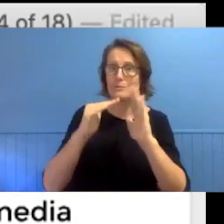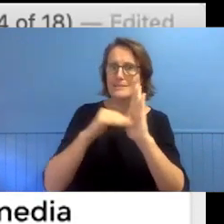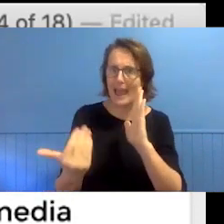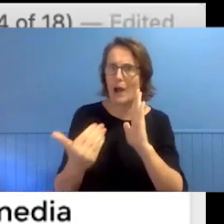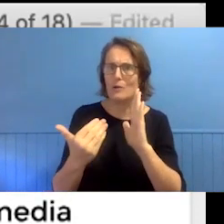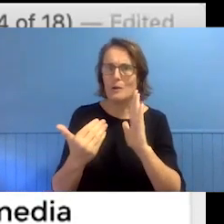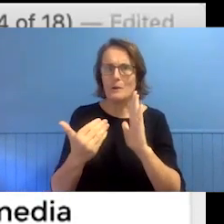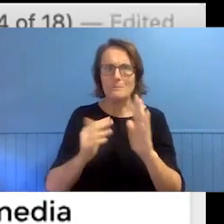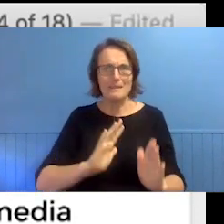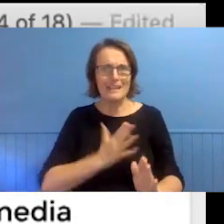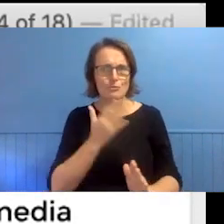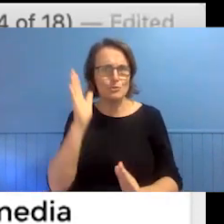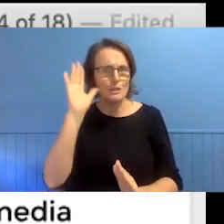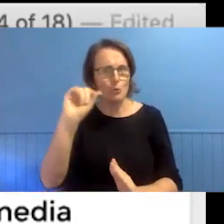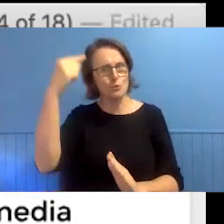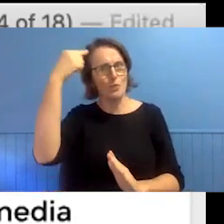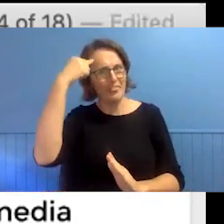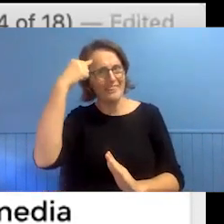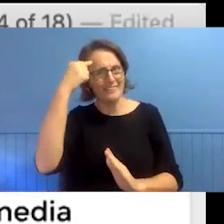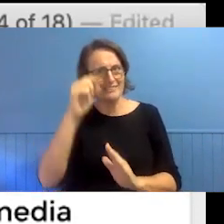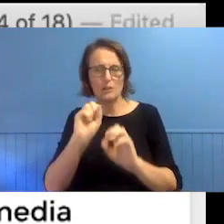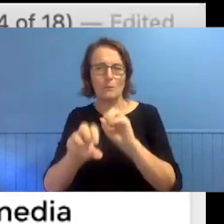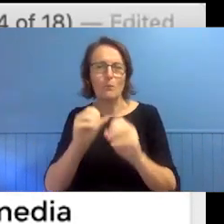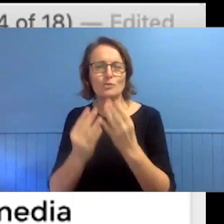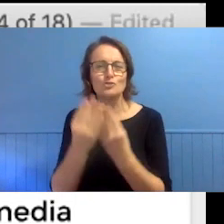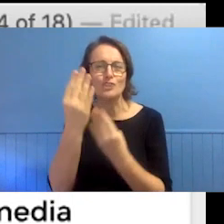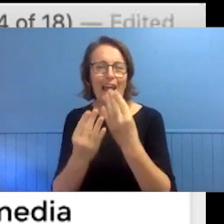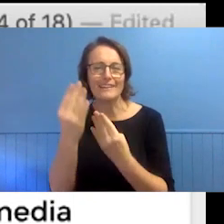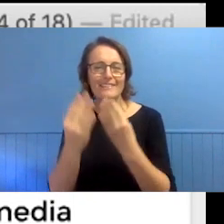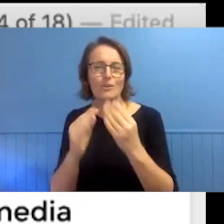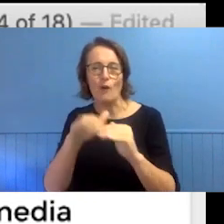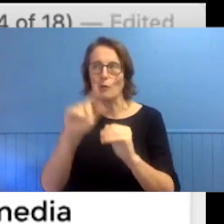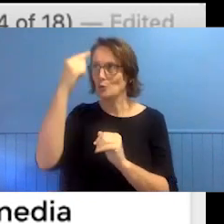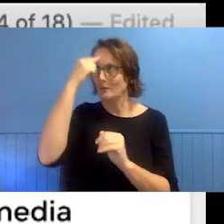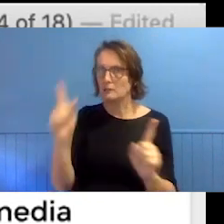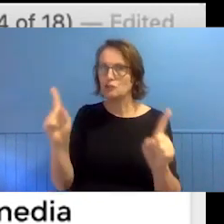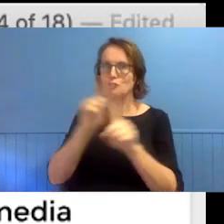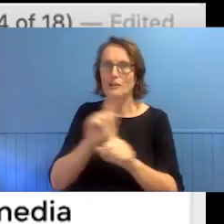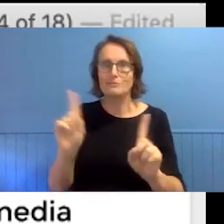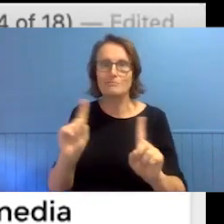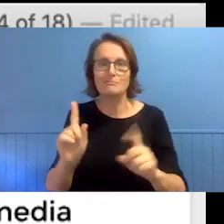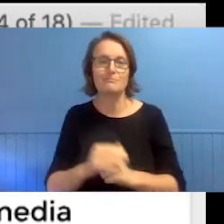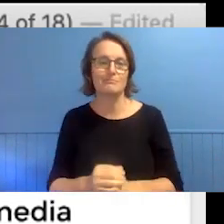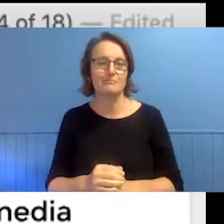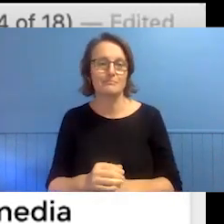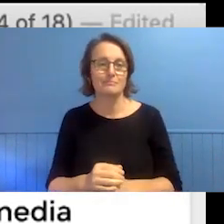photo. So basically, yeah, we have seen people say watching together,